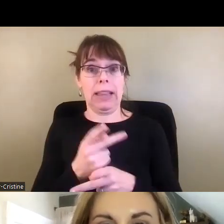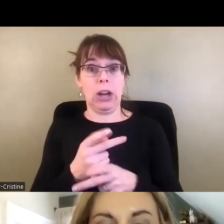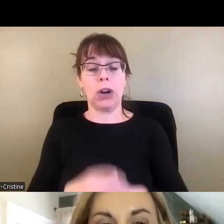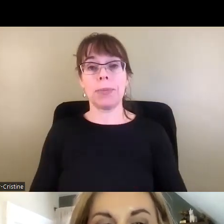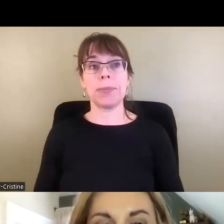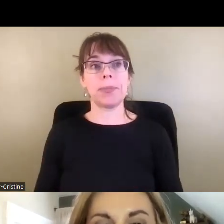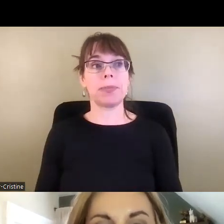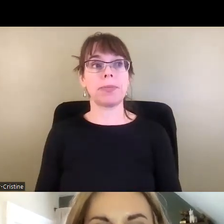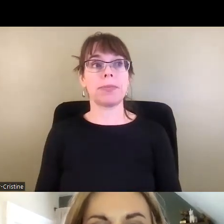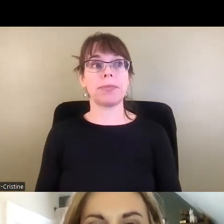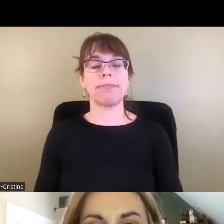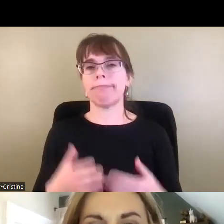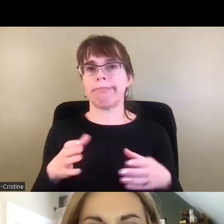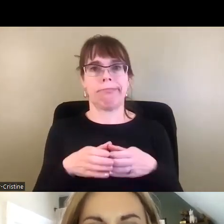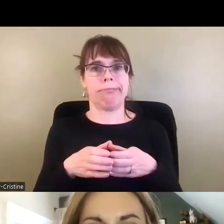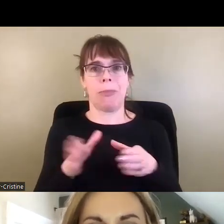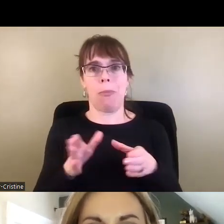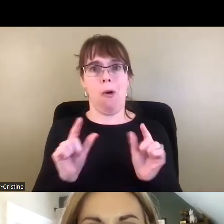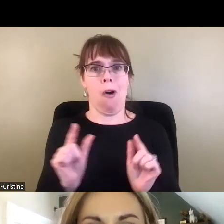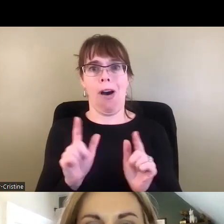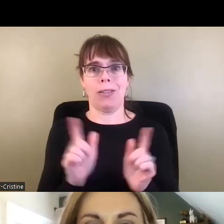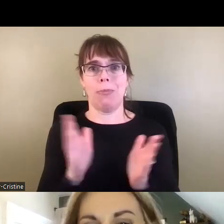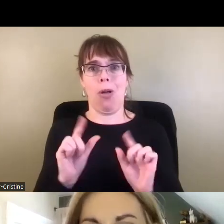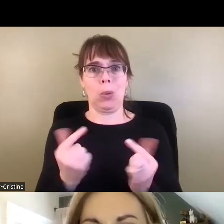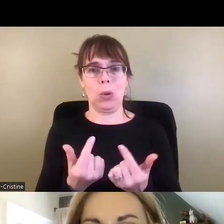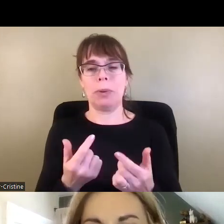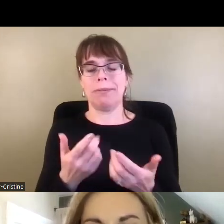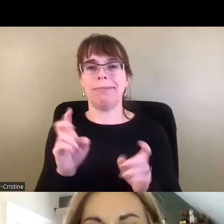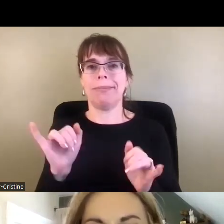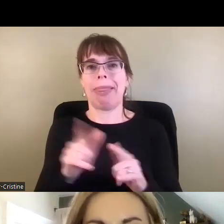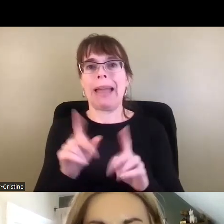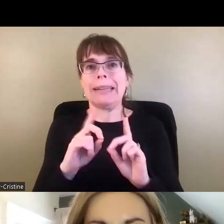So we're a small team, we're sort of a department on the larger scale